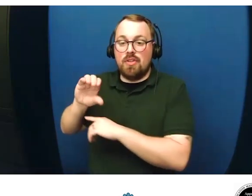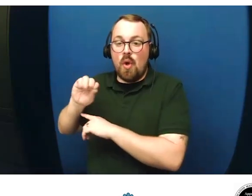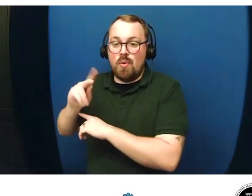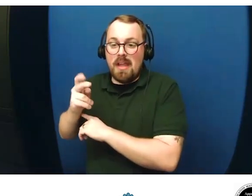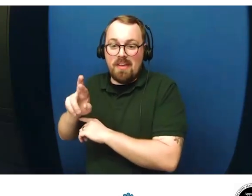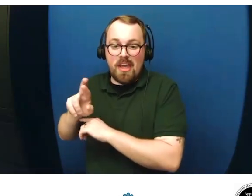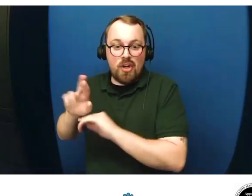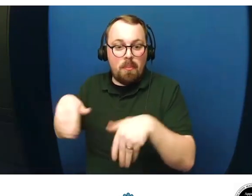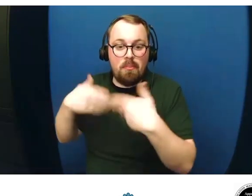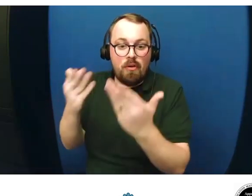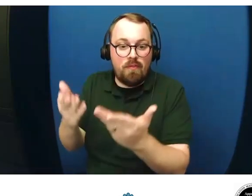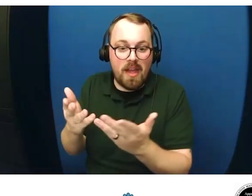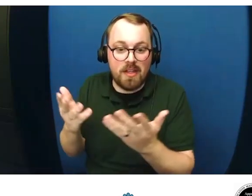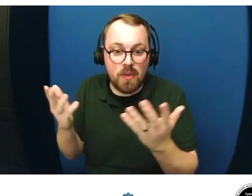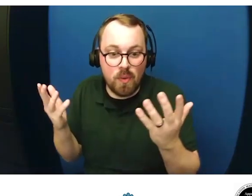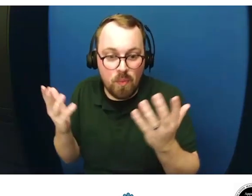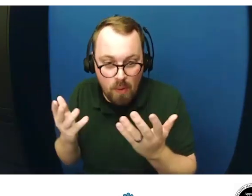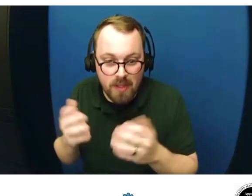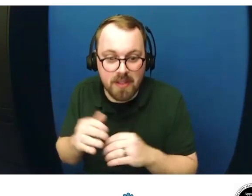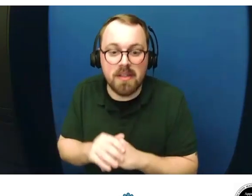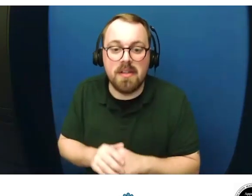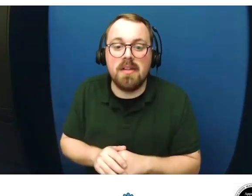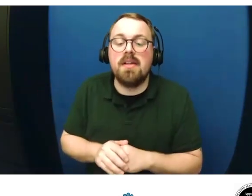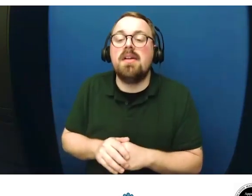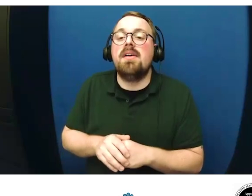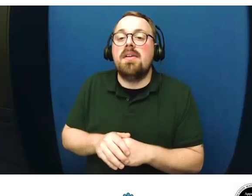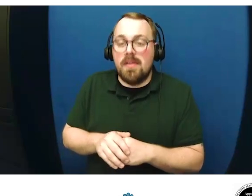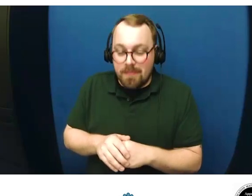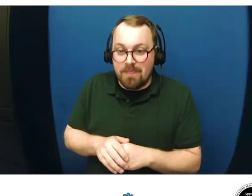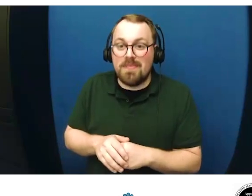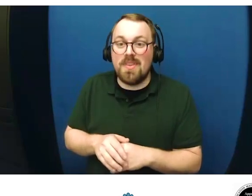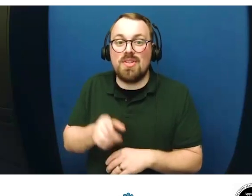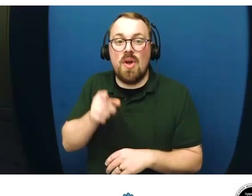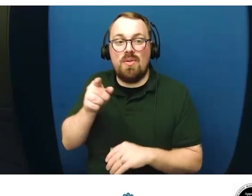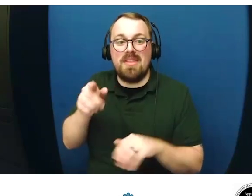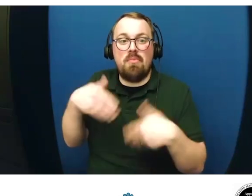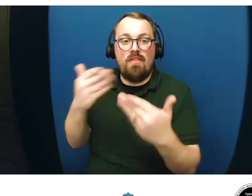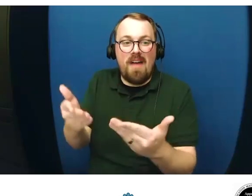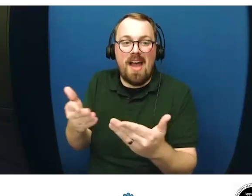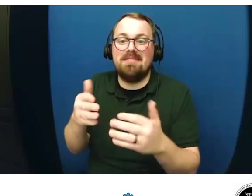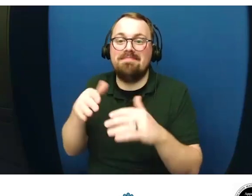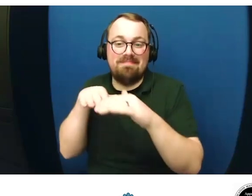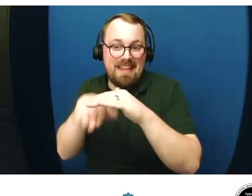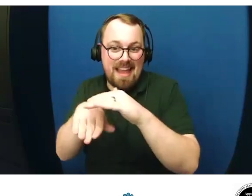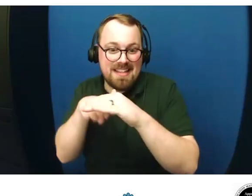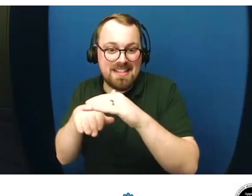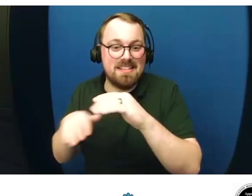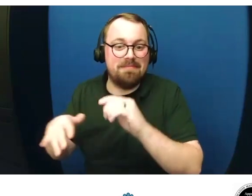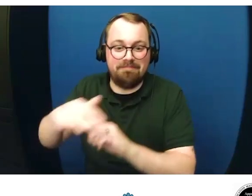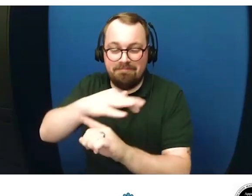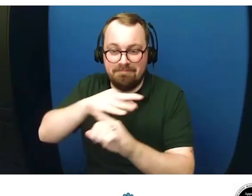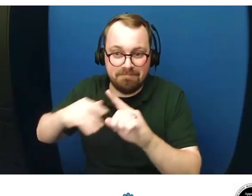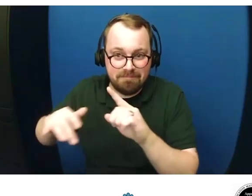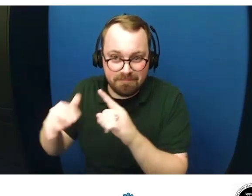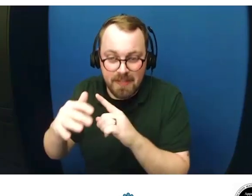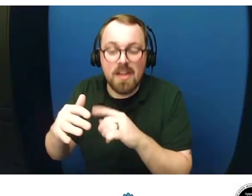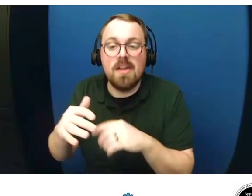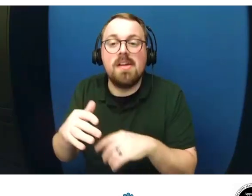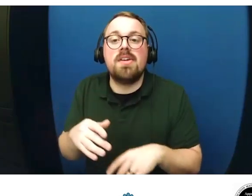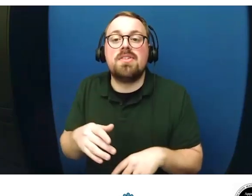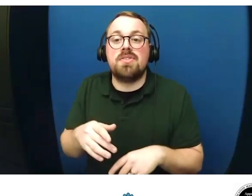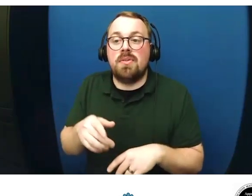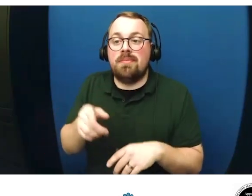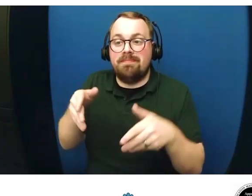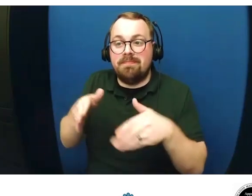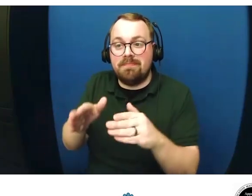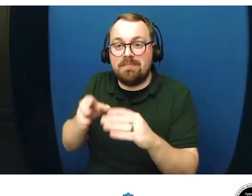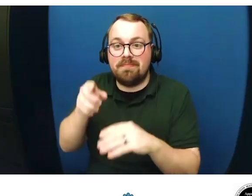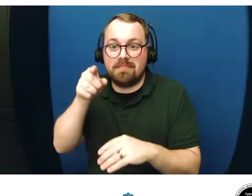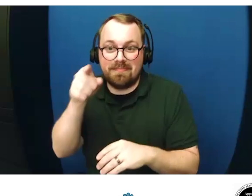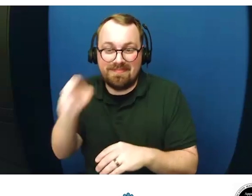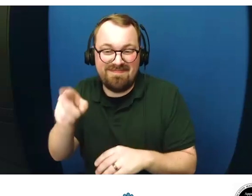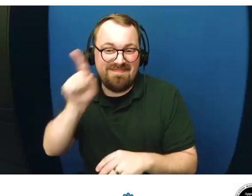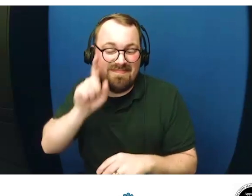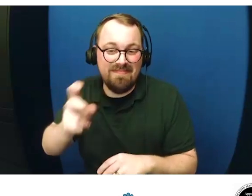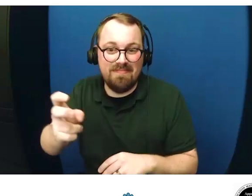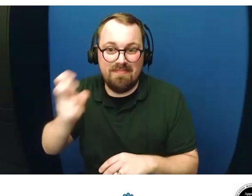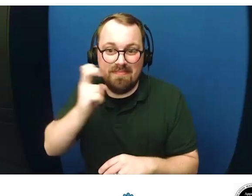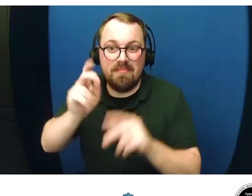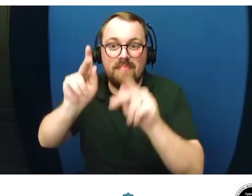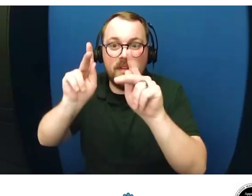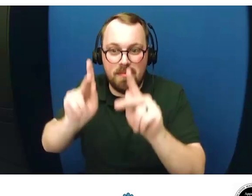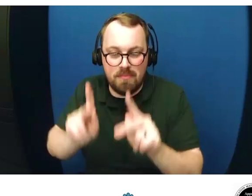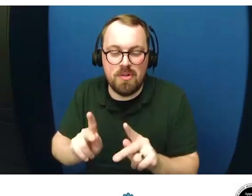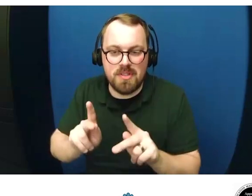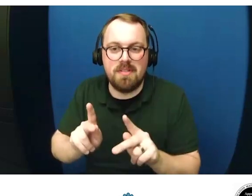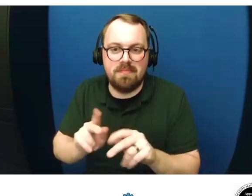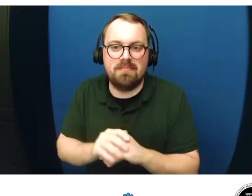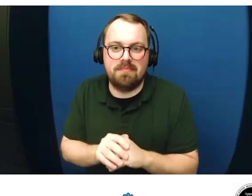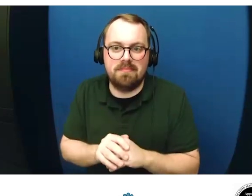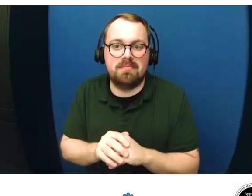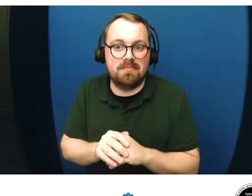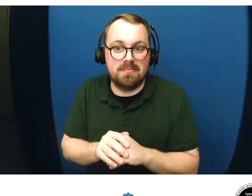access to the environment, to that individual in a way that'll allow them to be...